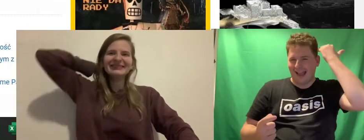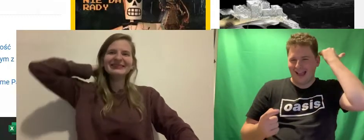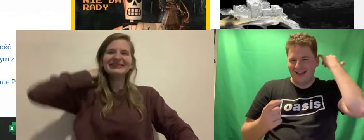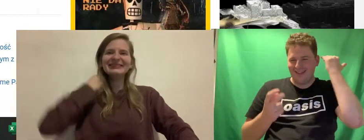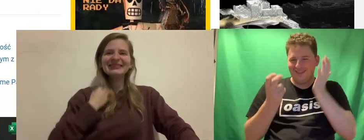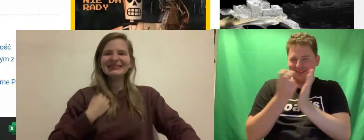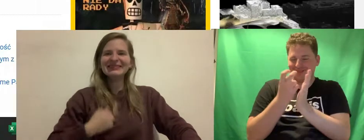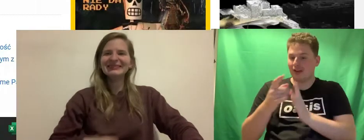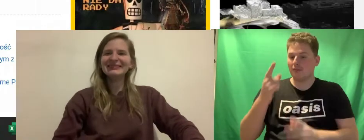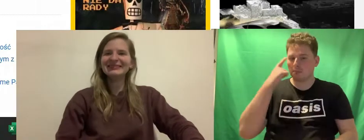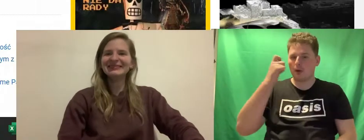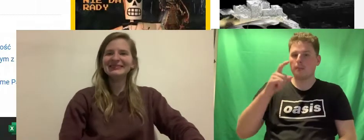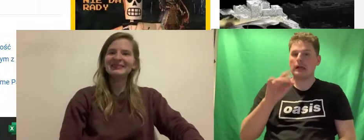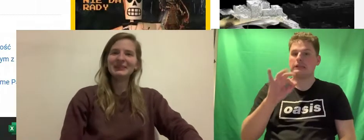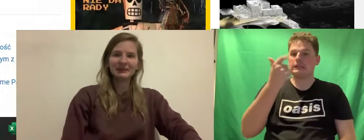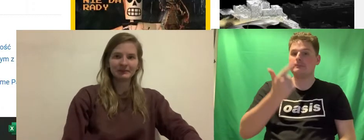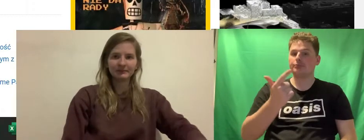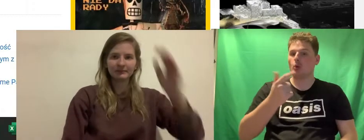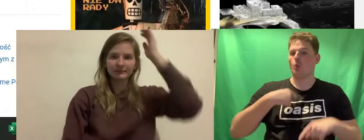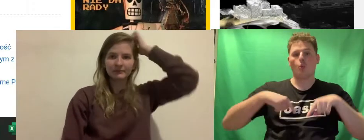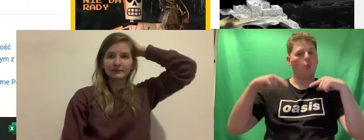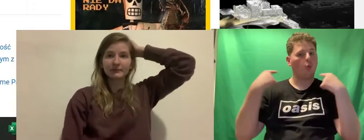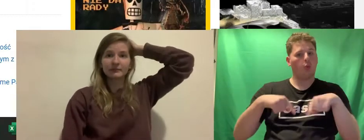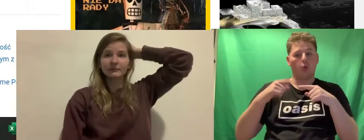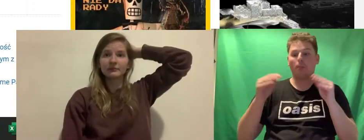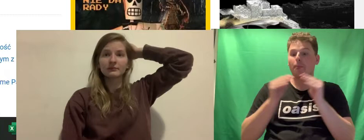A; oh long time ago ...